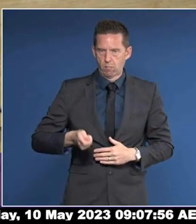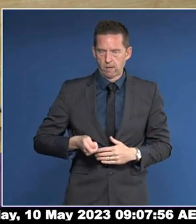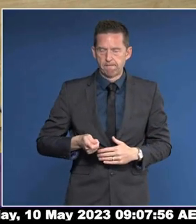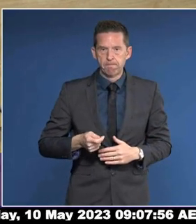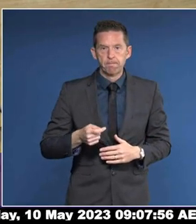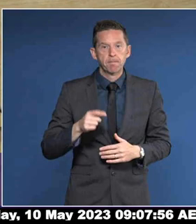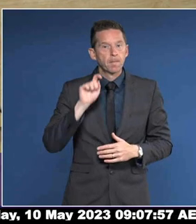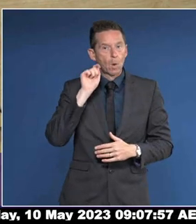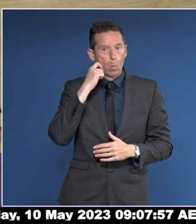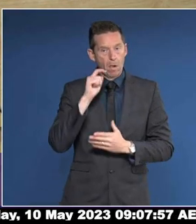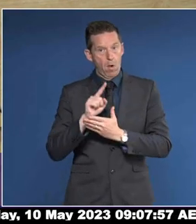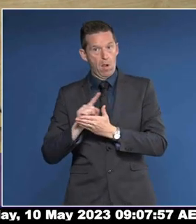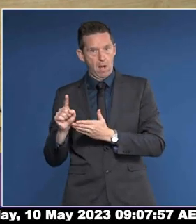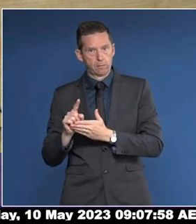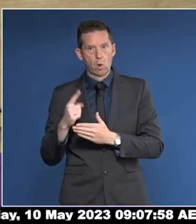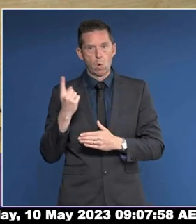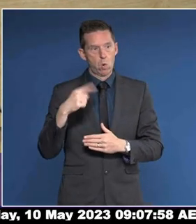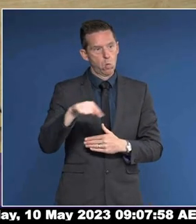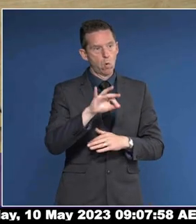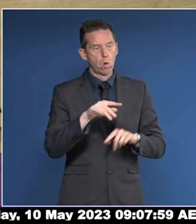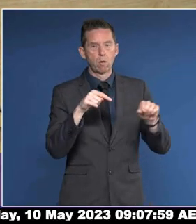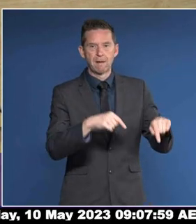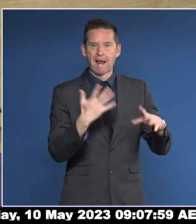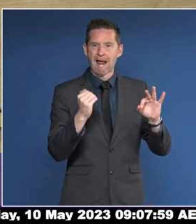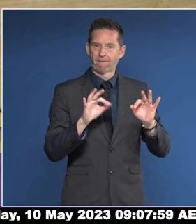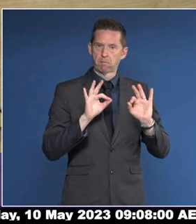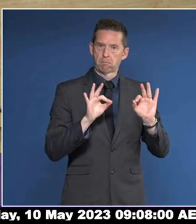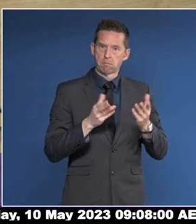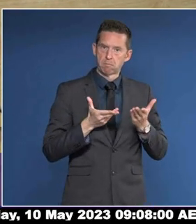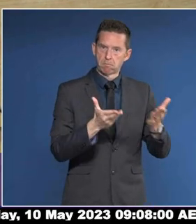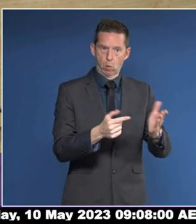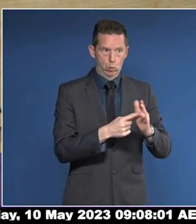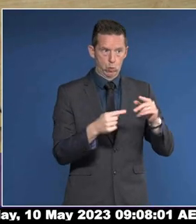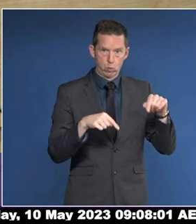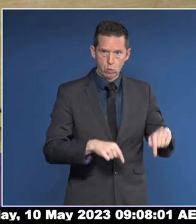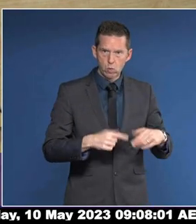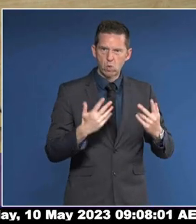representing a party with leave to appear or otherwise staff at the Royal Commission to